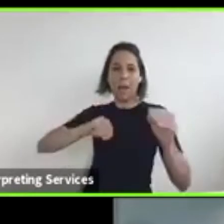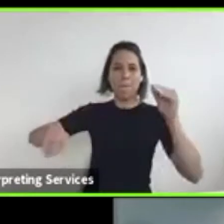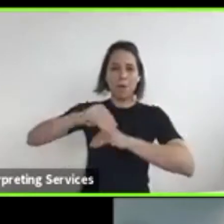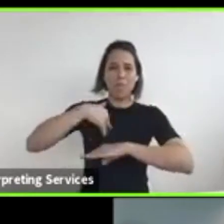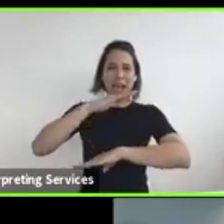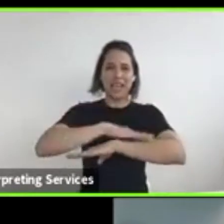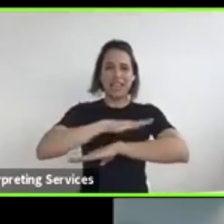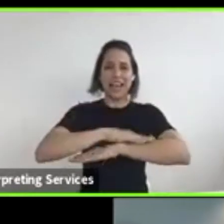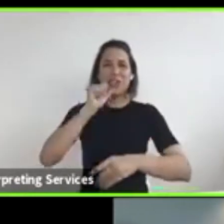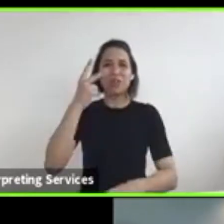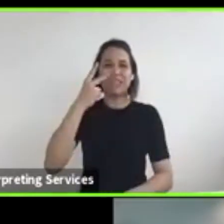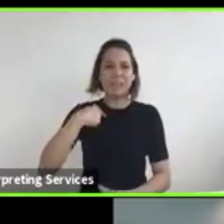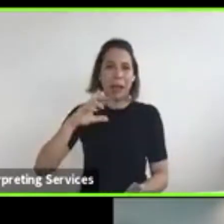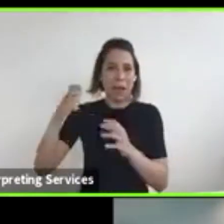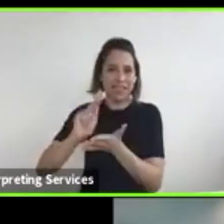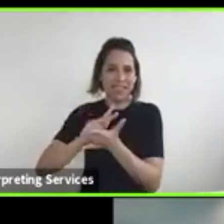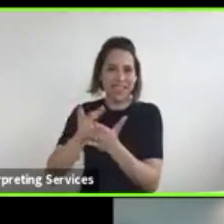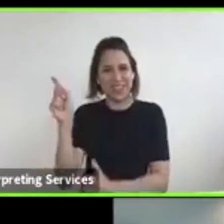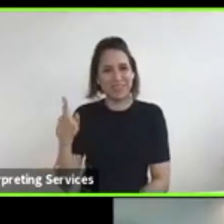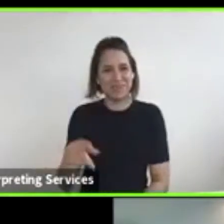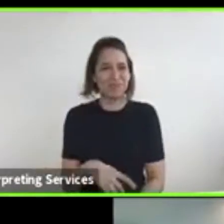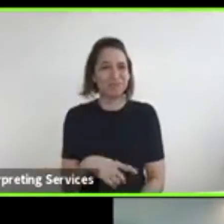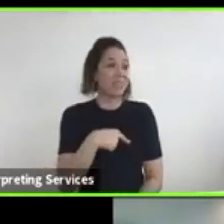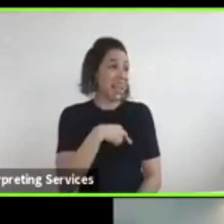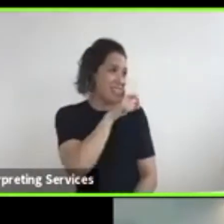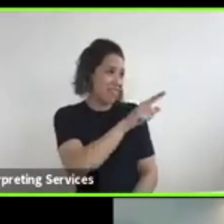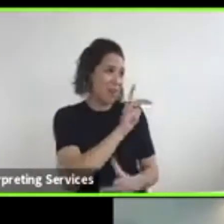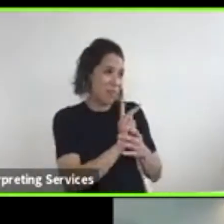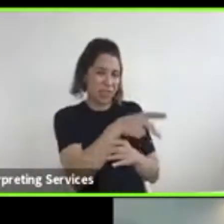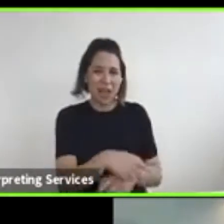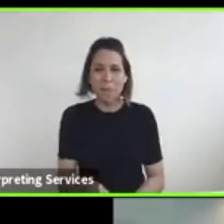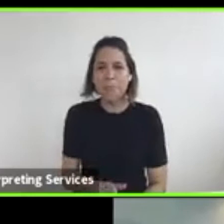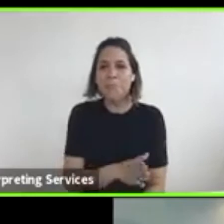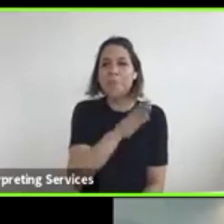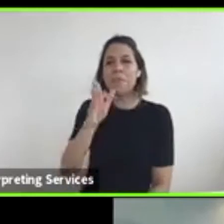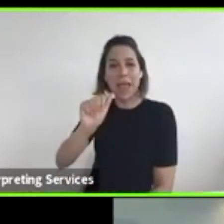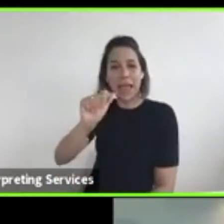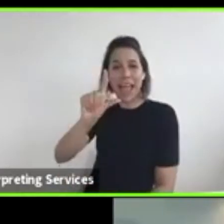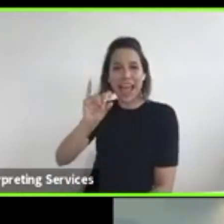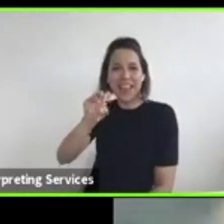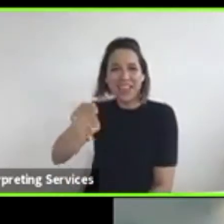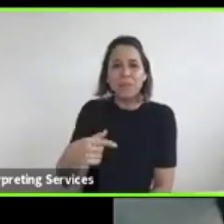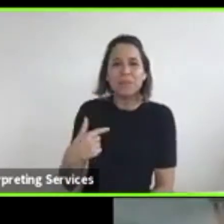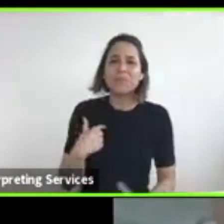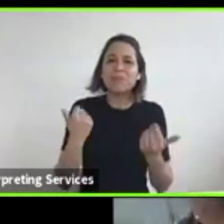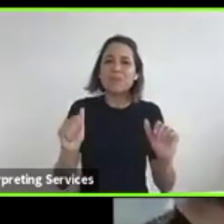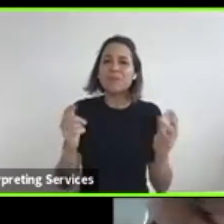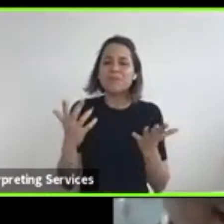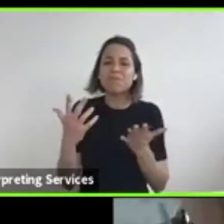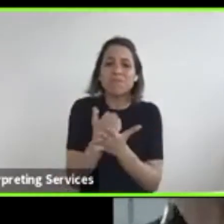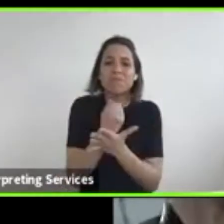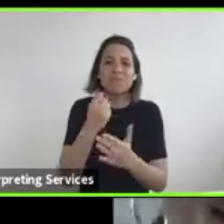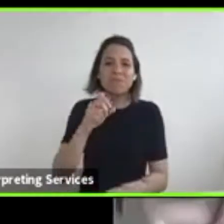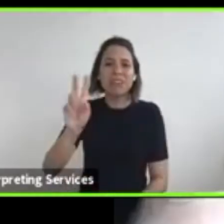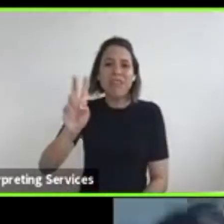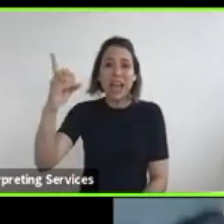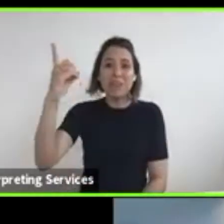(JACKSON):I LOVE THE PLANT. (ALI): SORRY, I'M TRYING TO TAKE ADVANTAGE OF THE VITAMIN D, COMING FROM THIS WINDOW